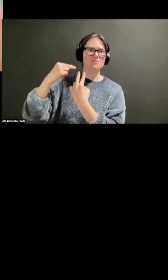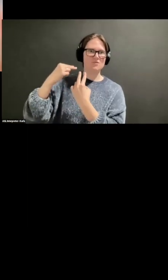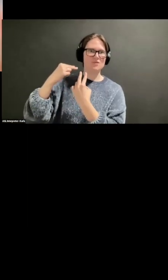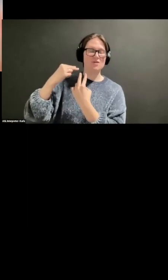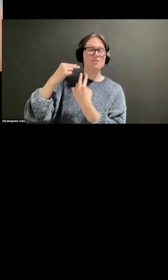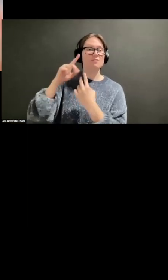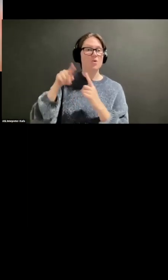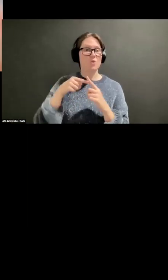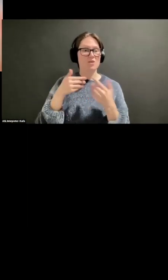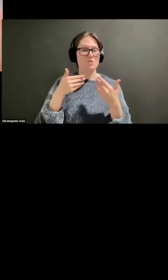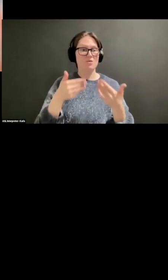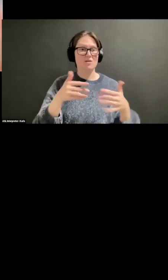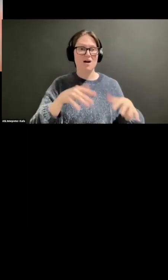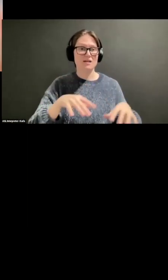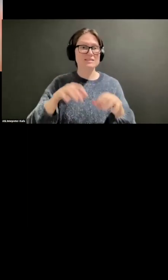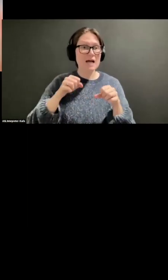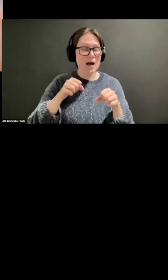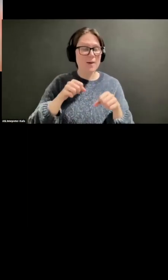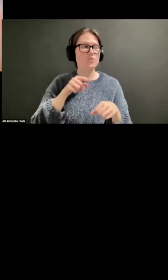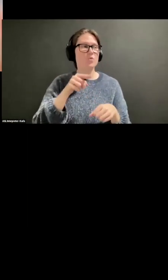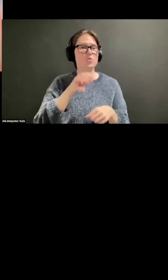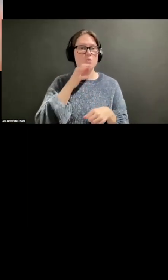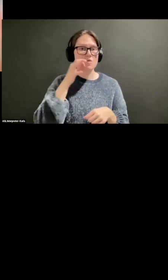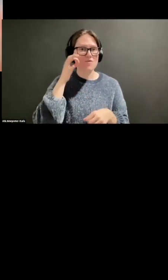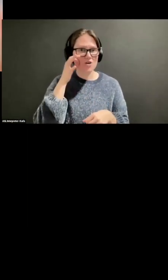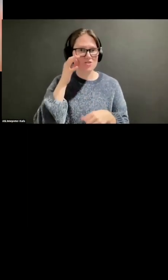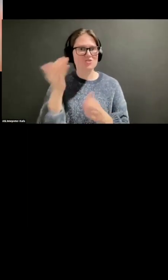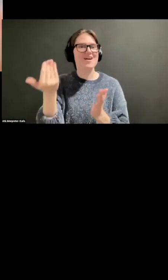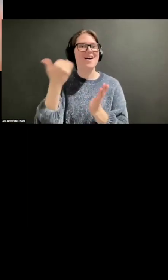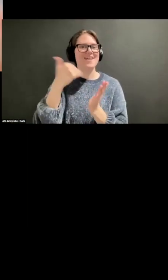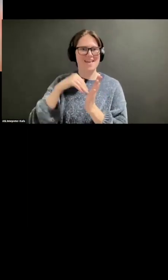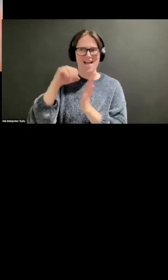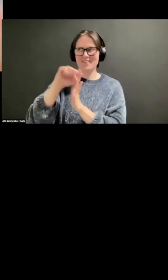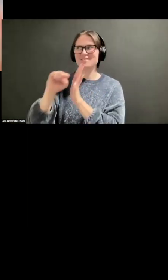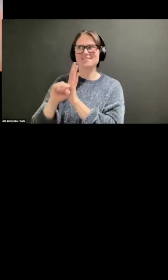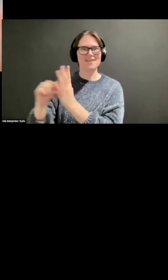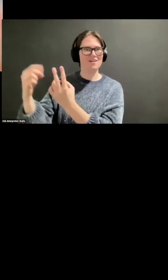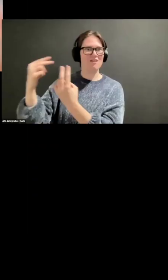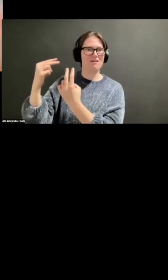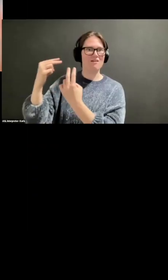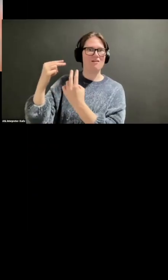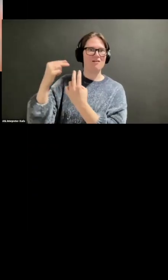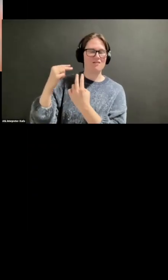state back in your life and back in your business in a way that for me was very psychologically triggering.